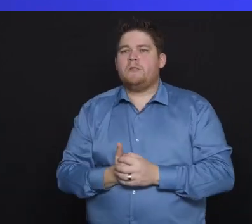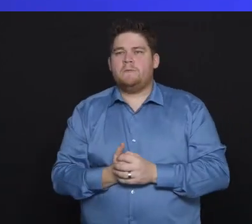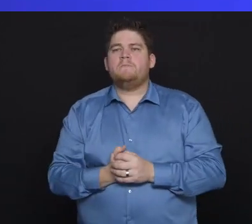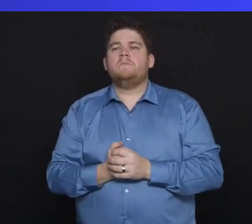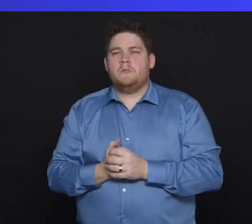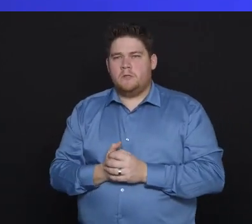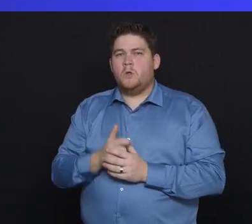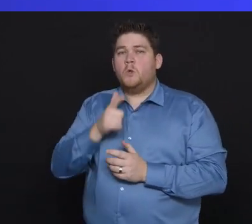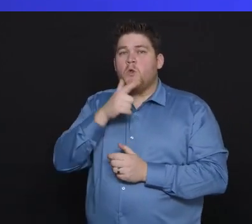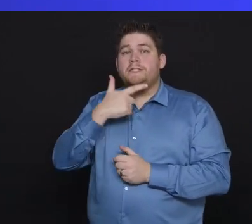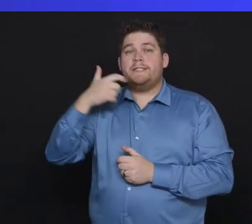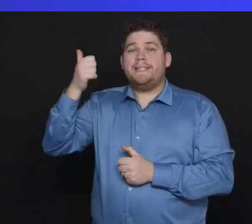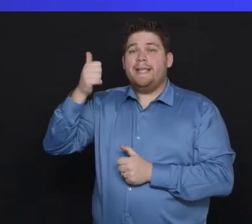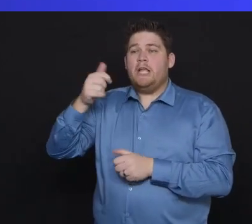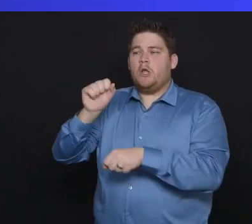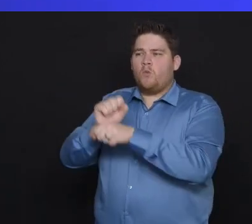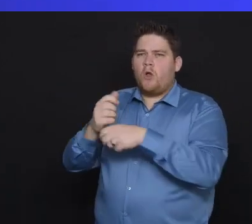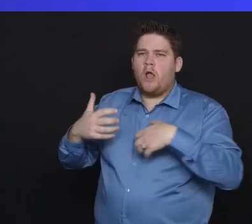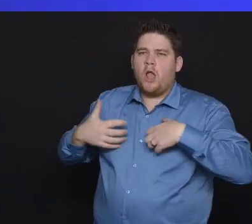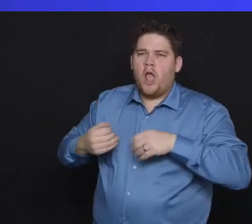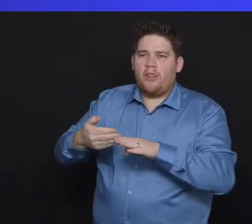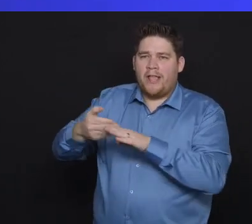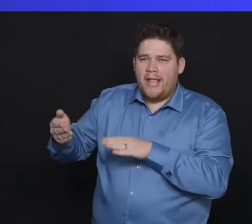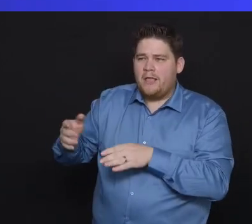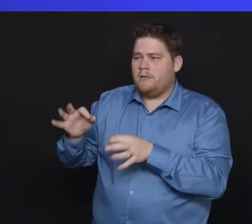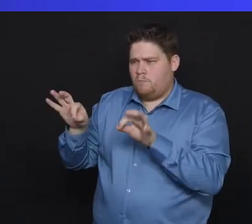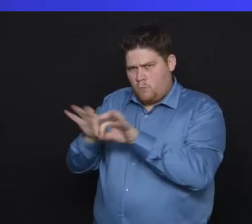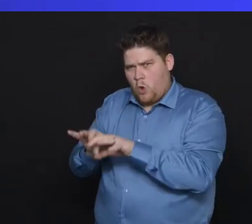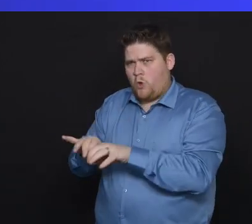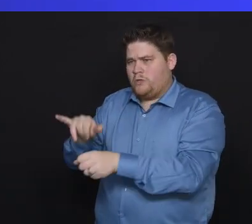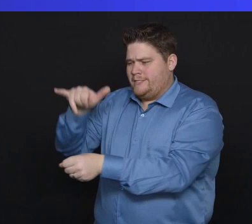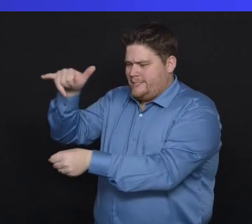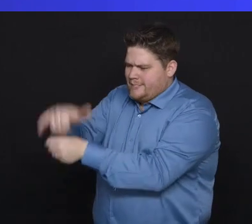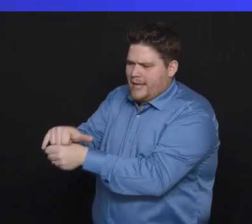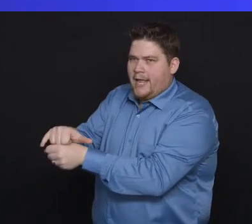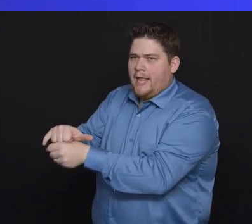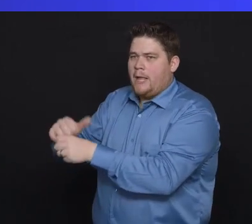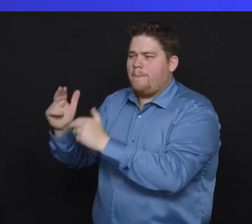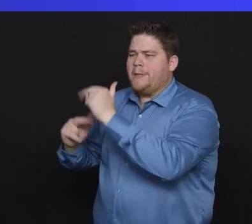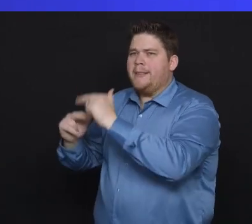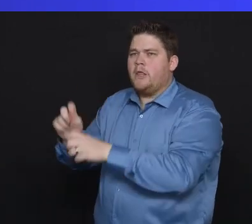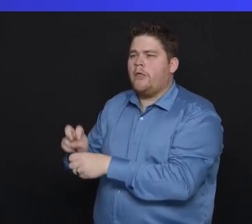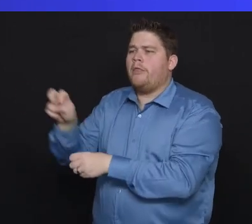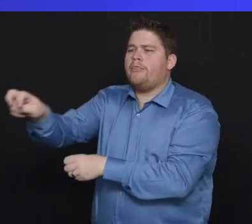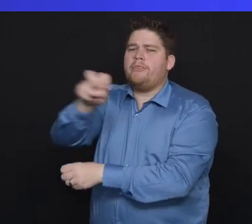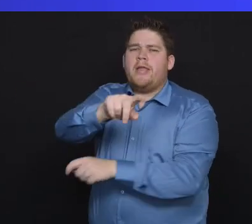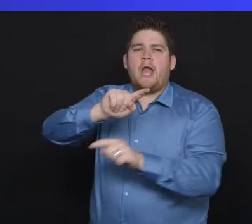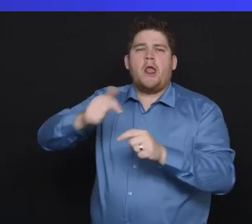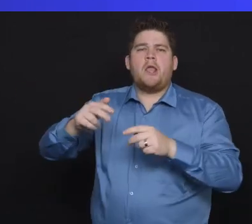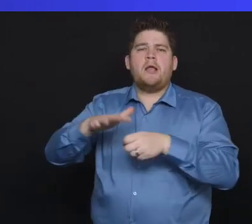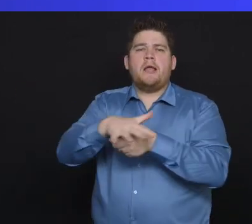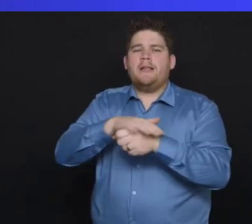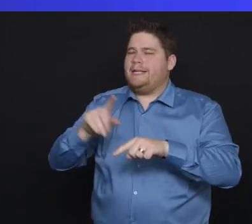are working at one care home in future. I've not, and I won't be